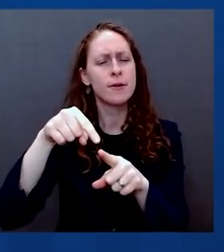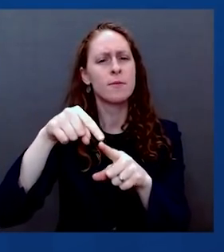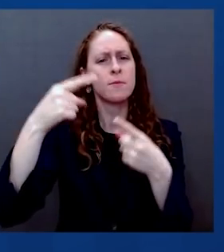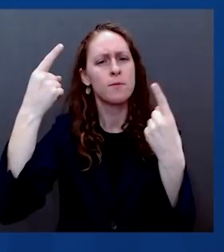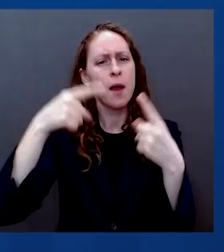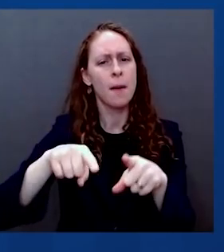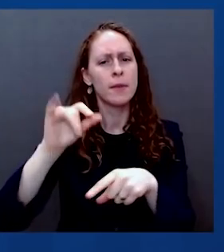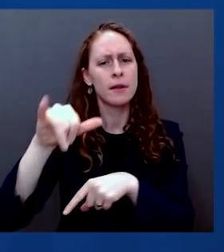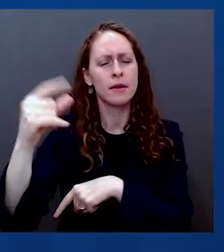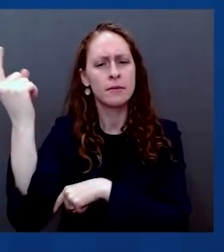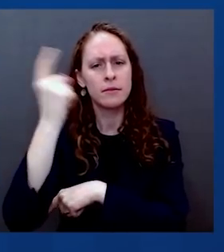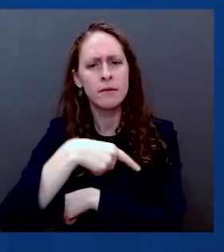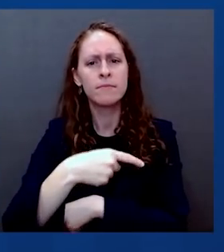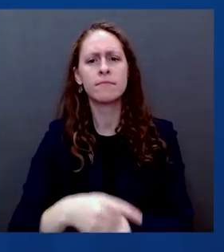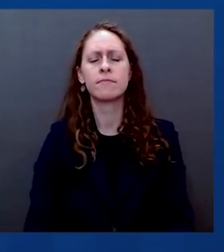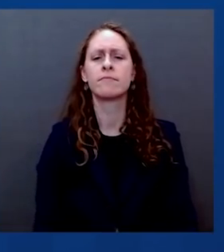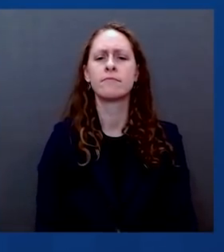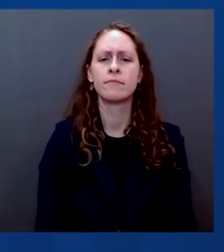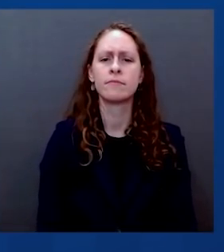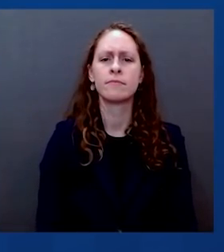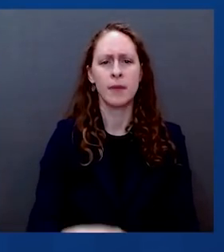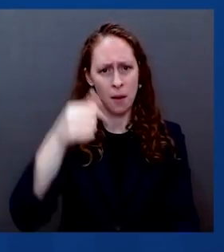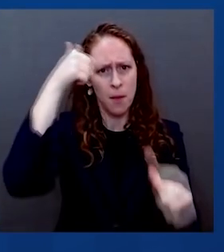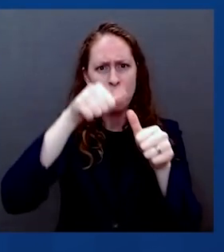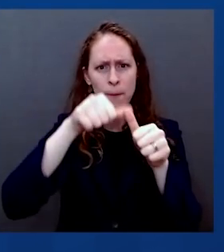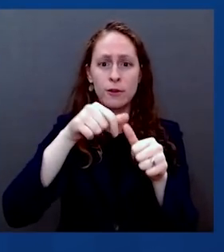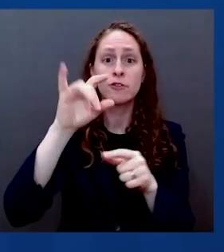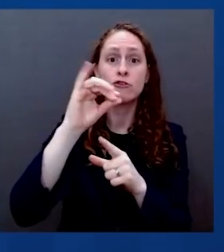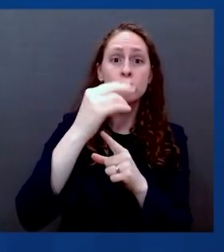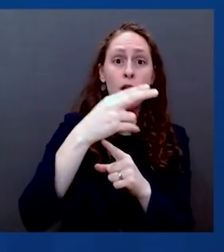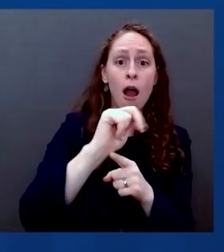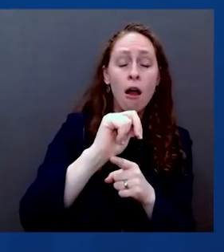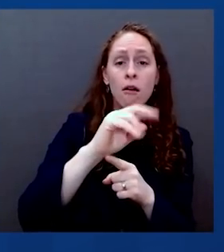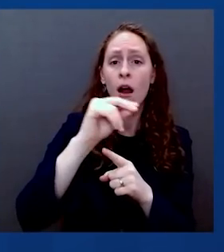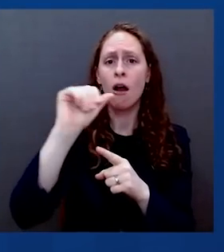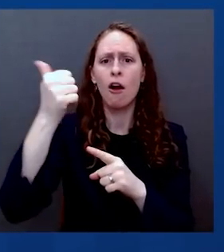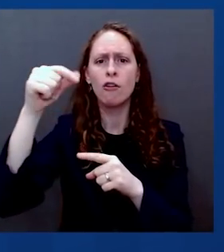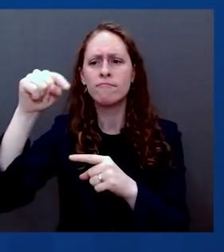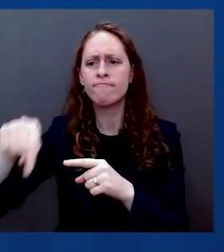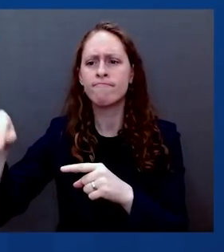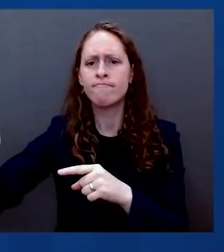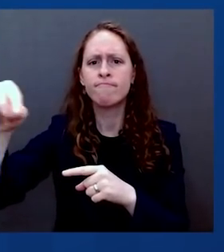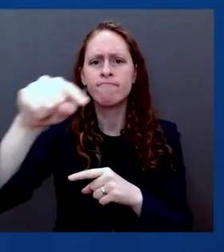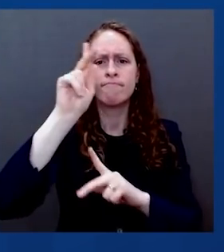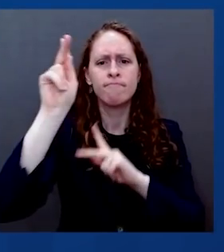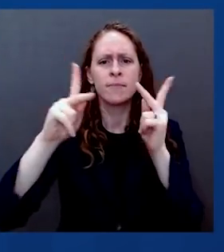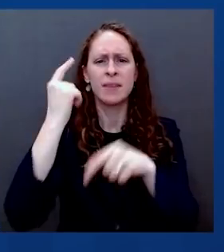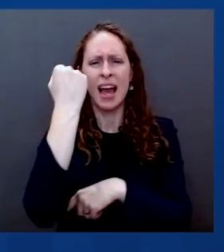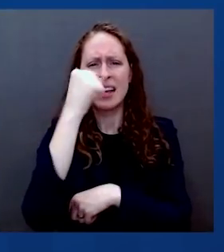while crossing the bridge at Selma named after the Grand Dragon of the Ku Klux Klan.